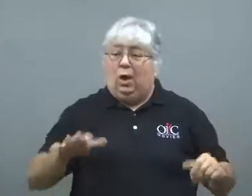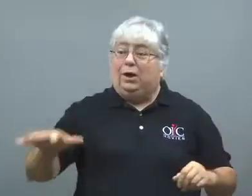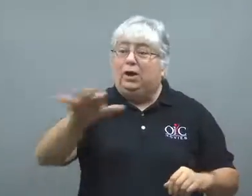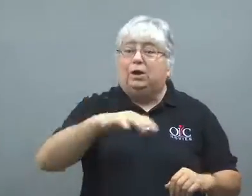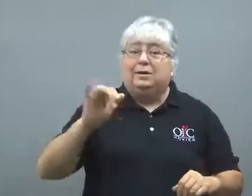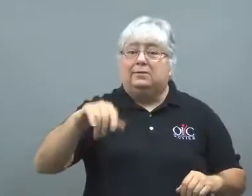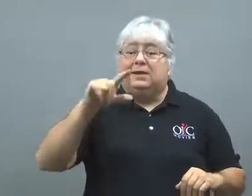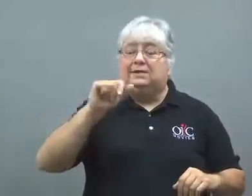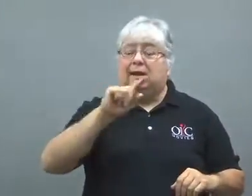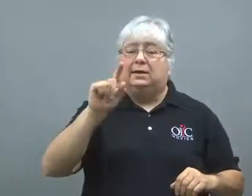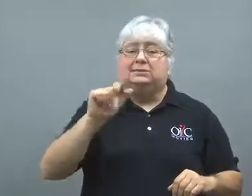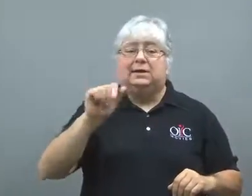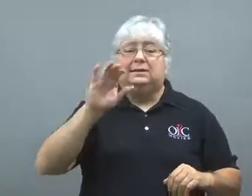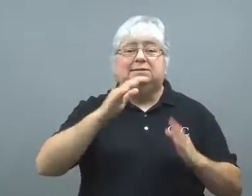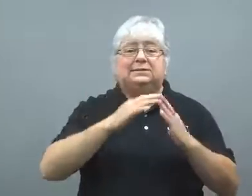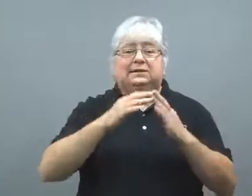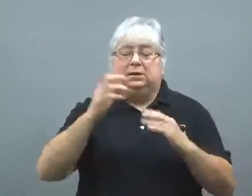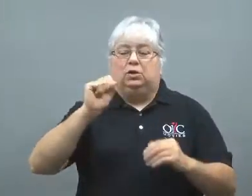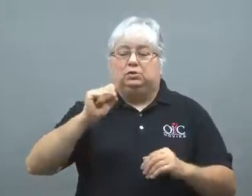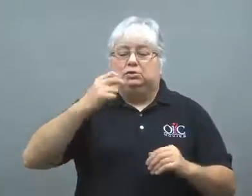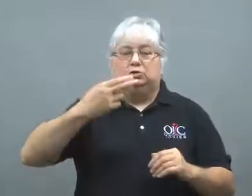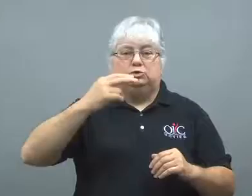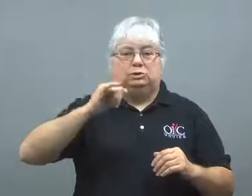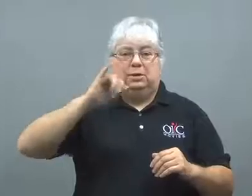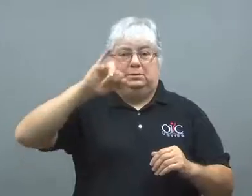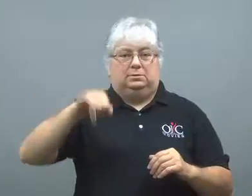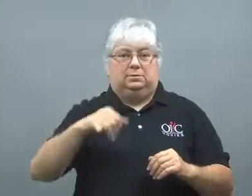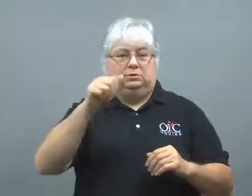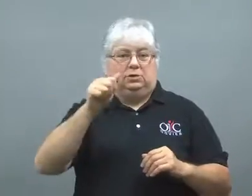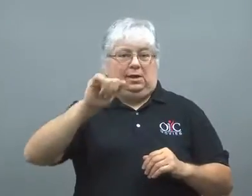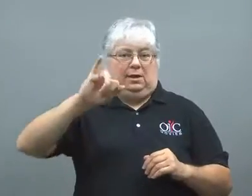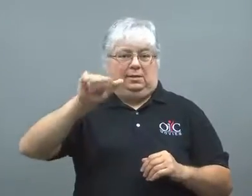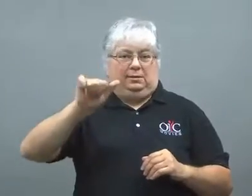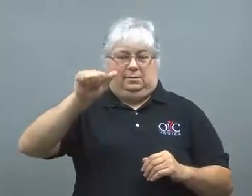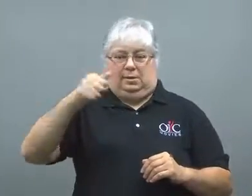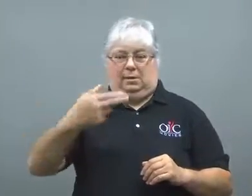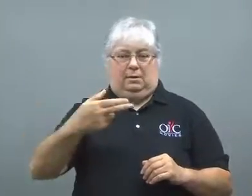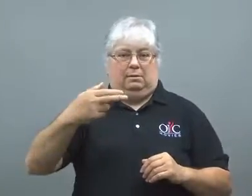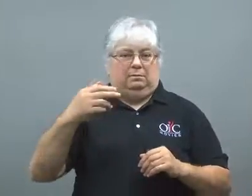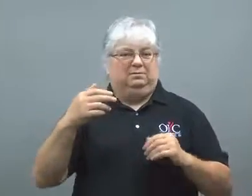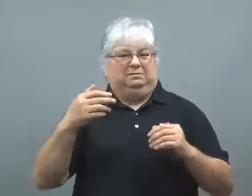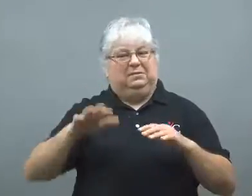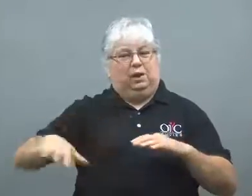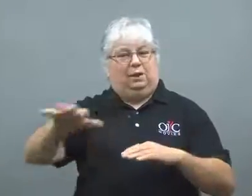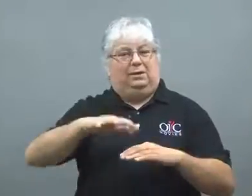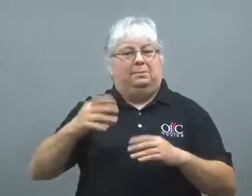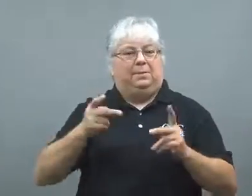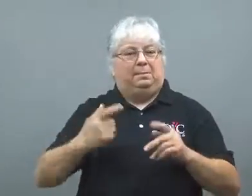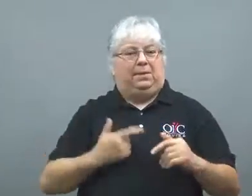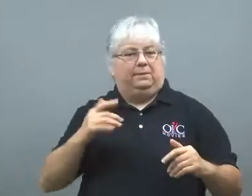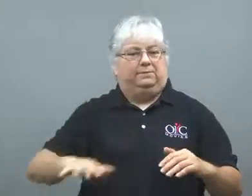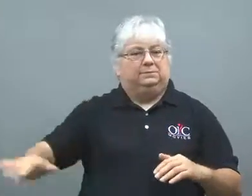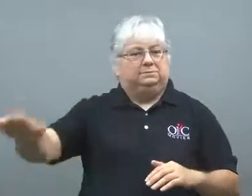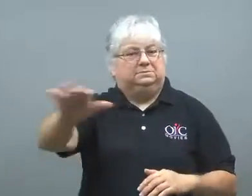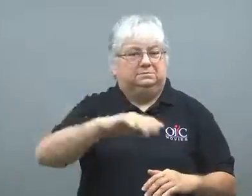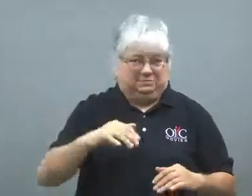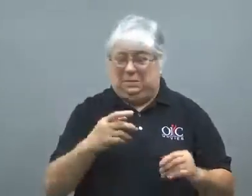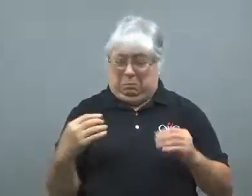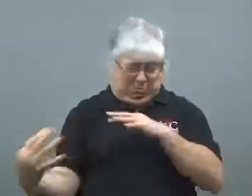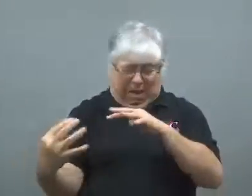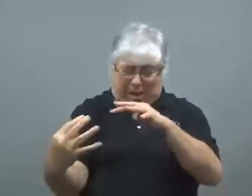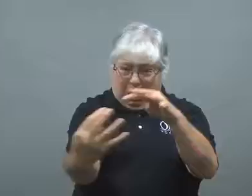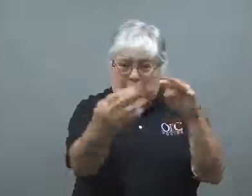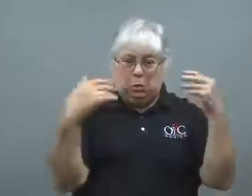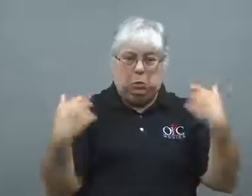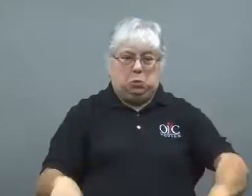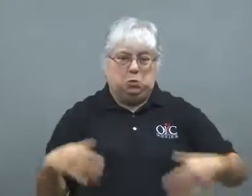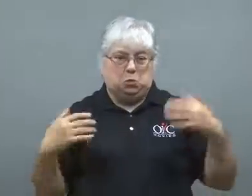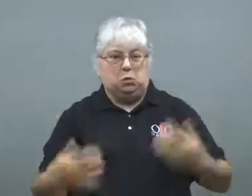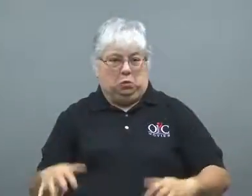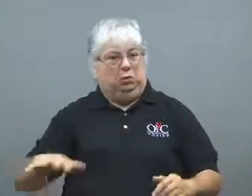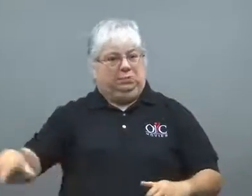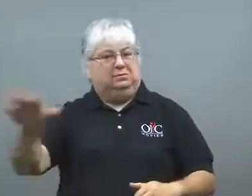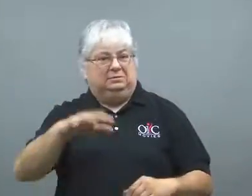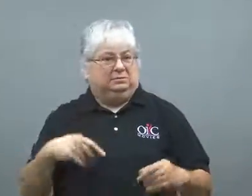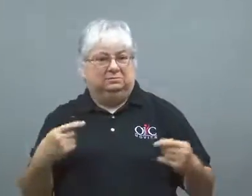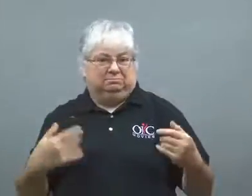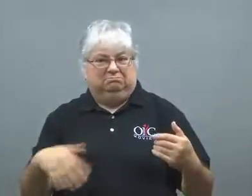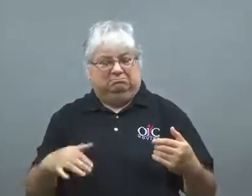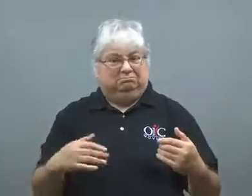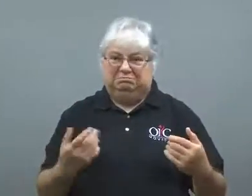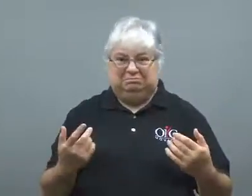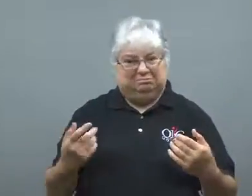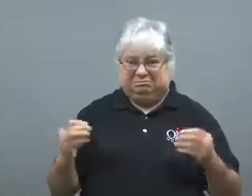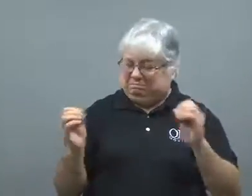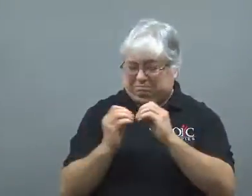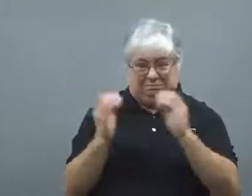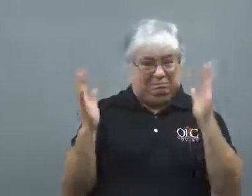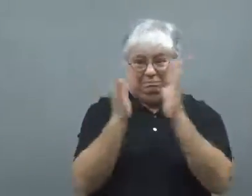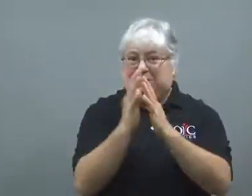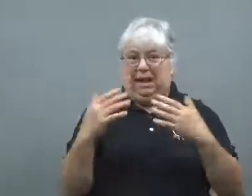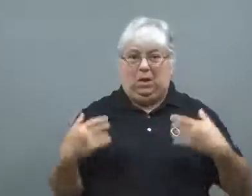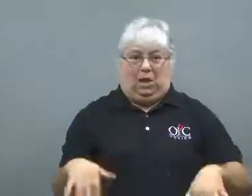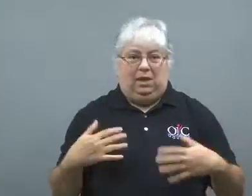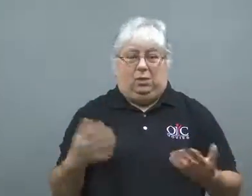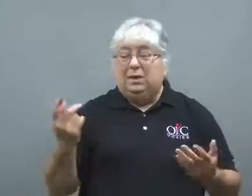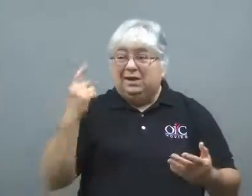There's an intense battle going on in Shijaiyah, a city in Gaza Strip.